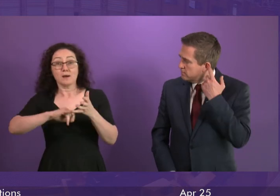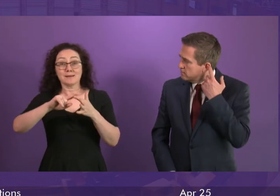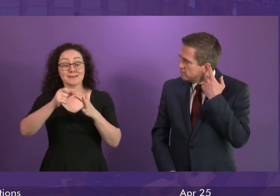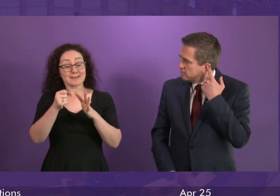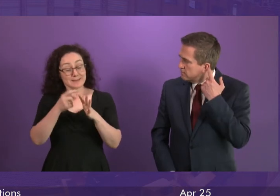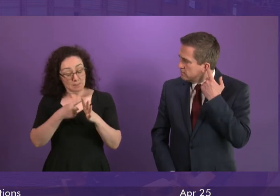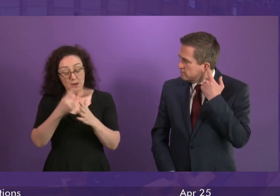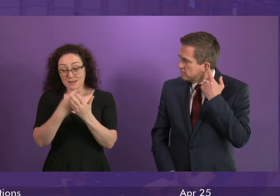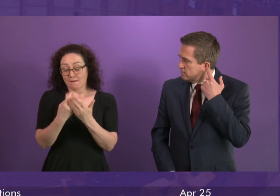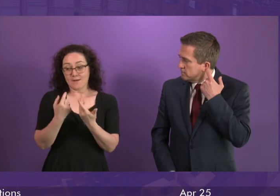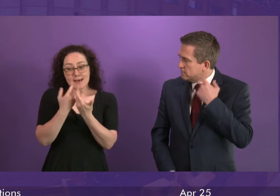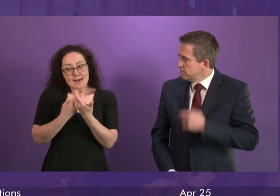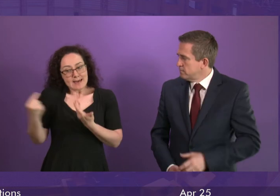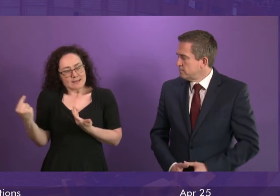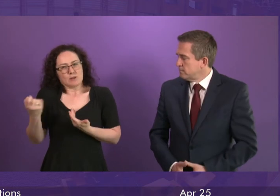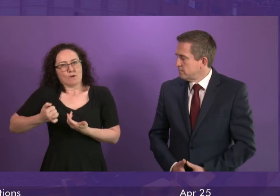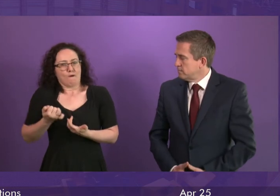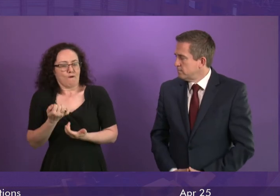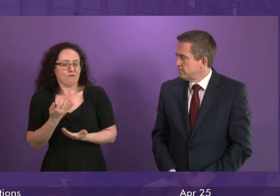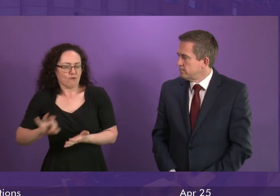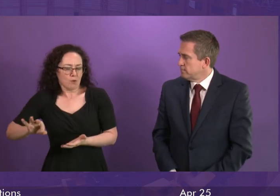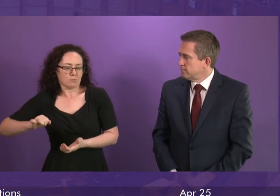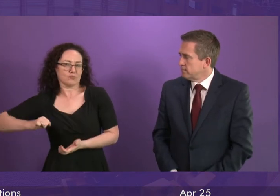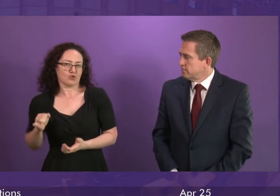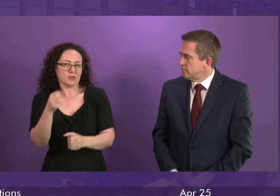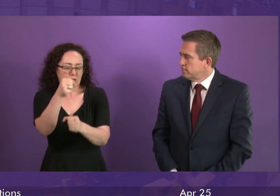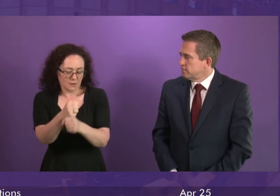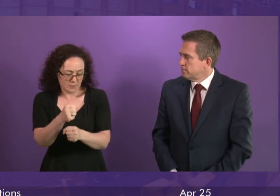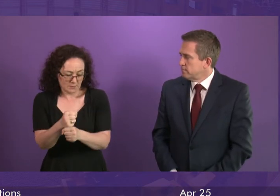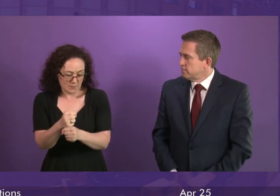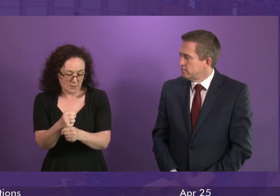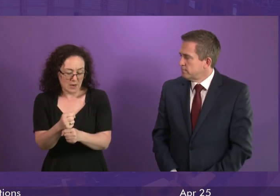very clear that ExxonMobil must take steps to minimise the frequency and adverse impacts